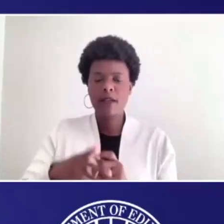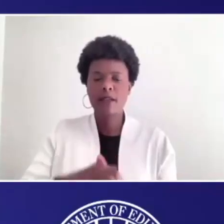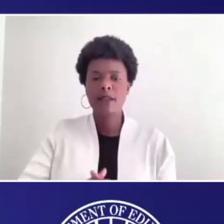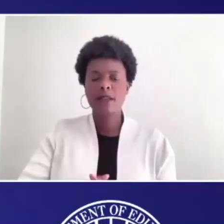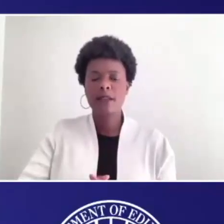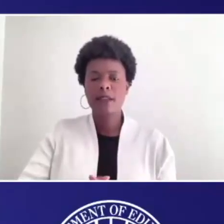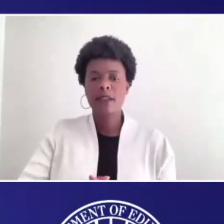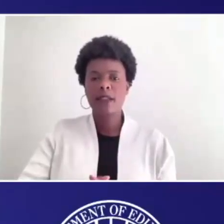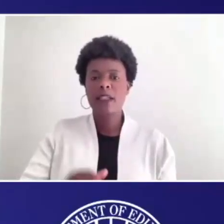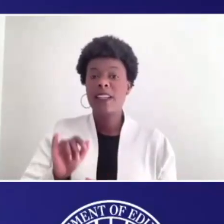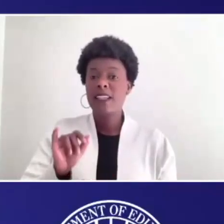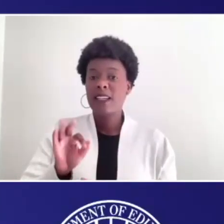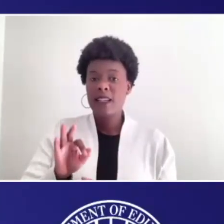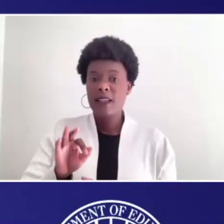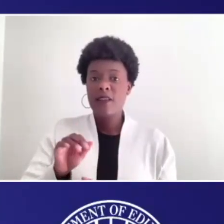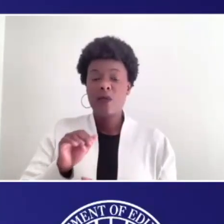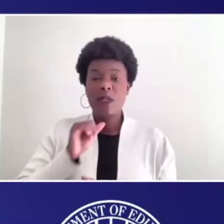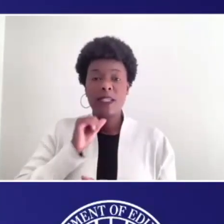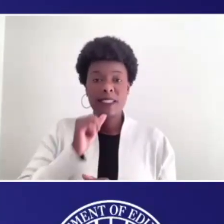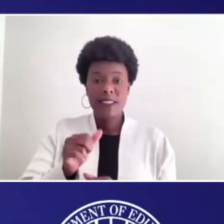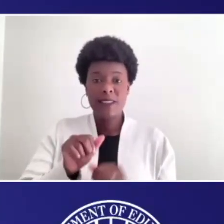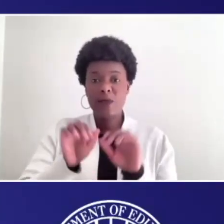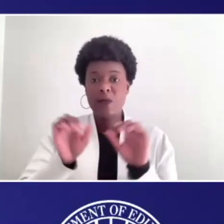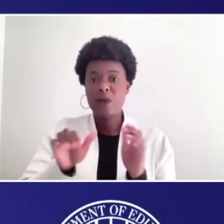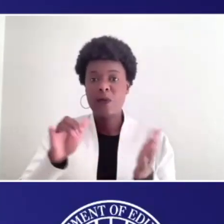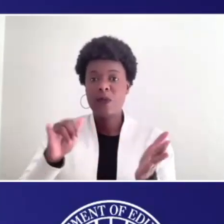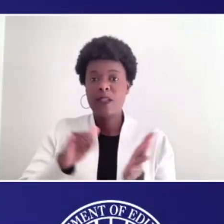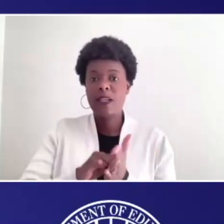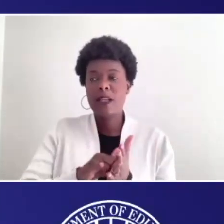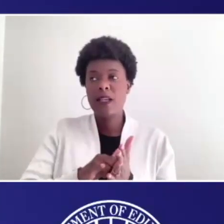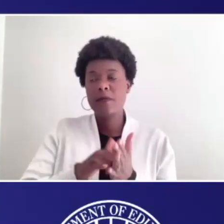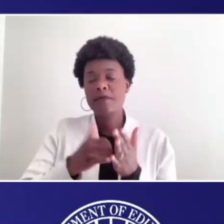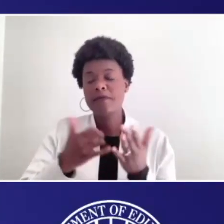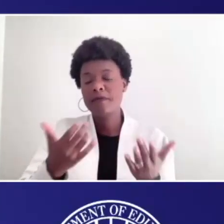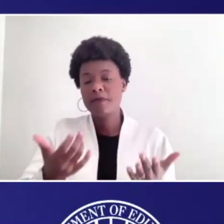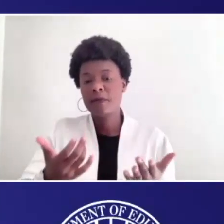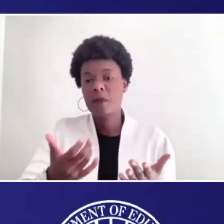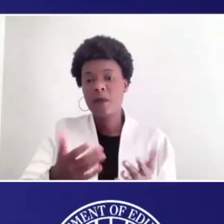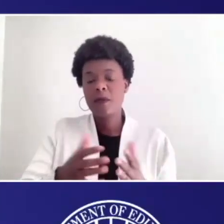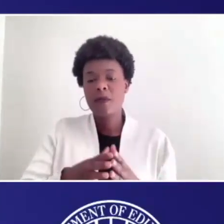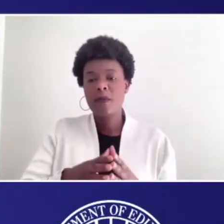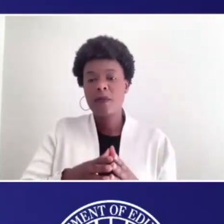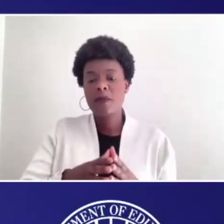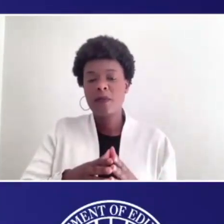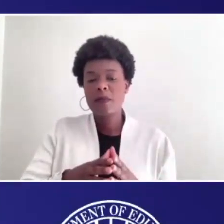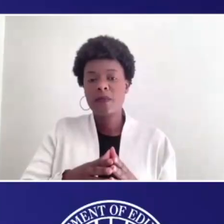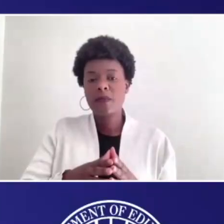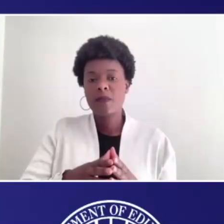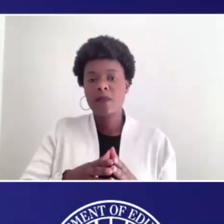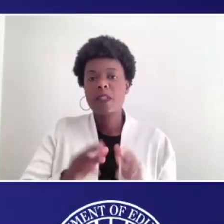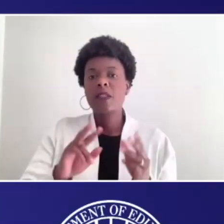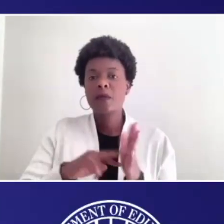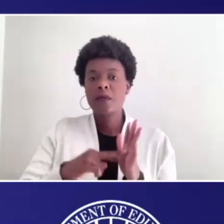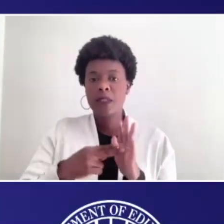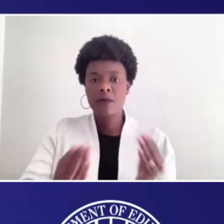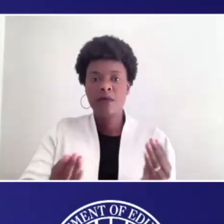if we were not to do that, we would end up somewhere that would be more restrictive than,